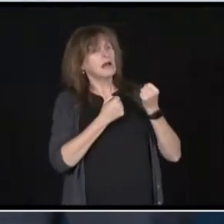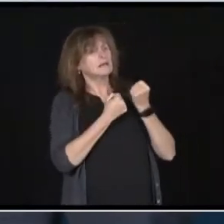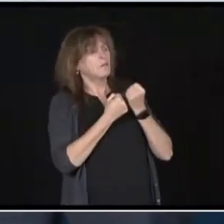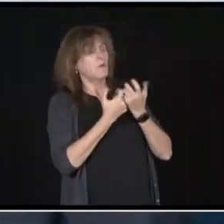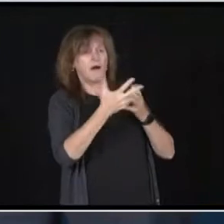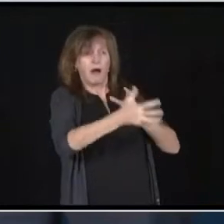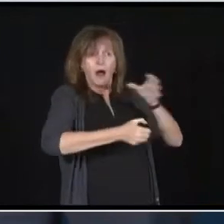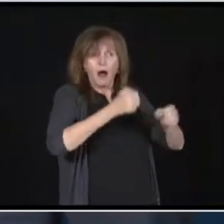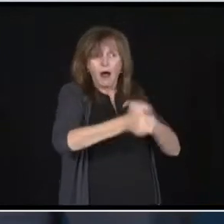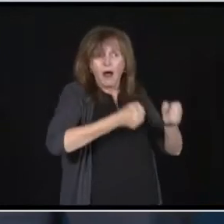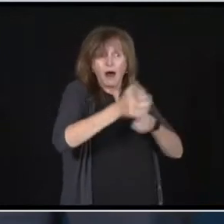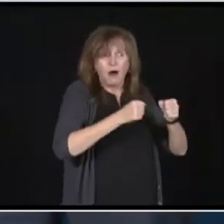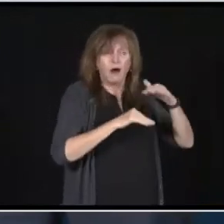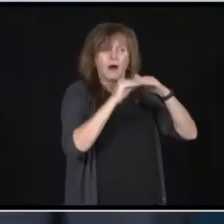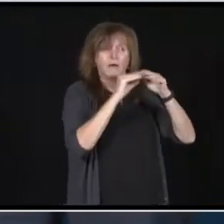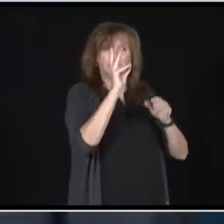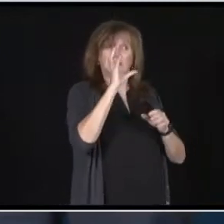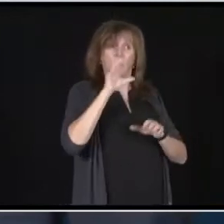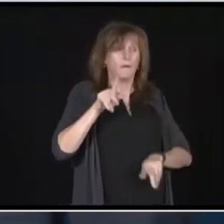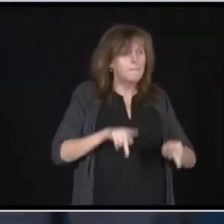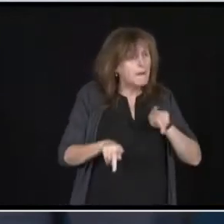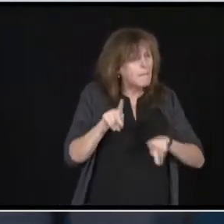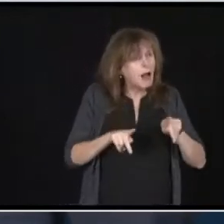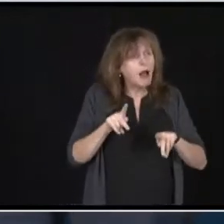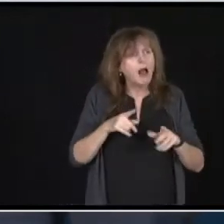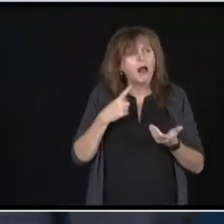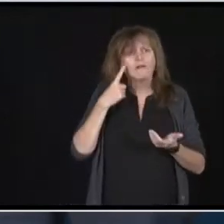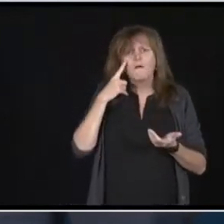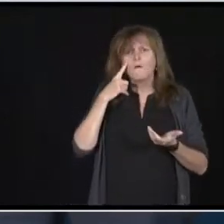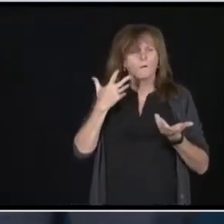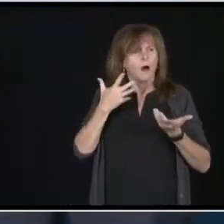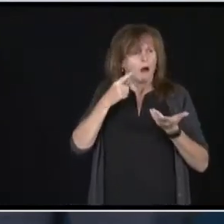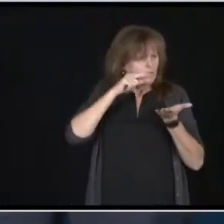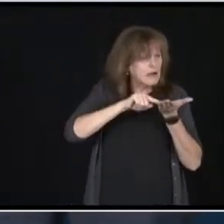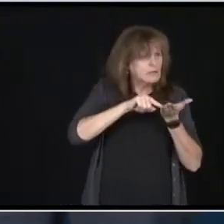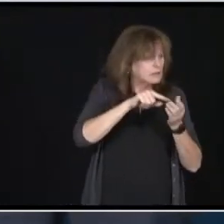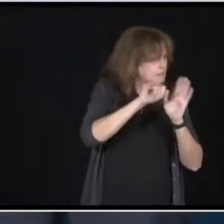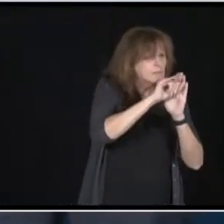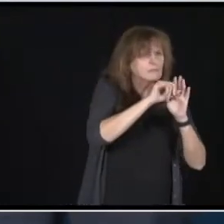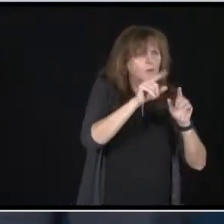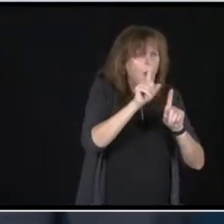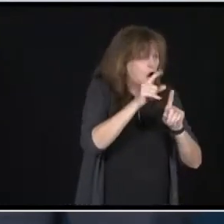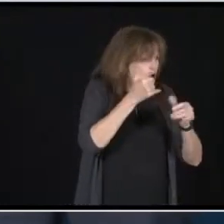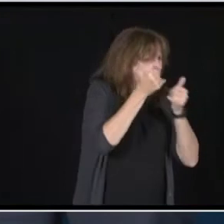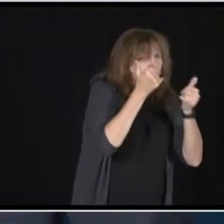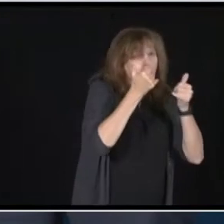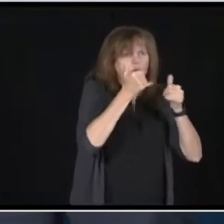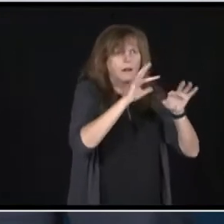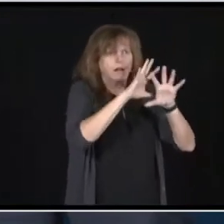To support this, our government hides is hiring up to 600 additional contact razors and case managers to investigate cases and